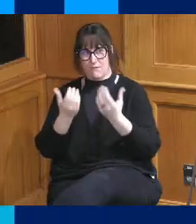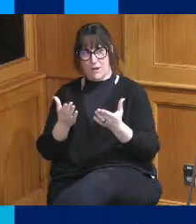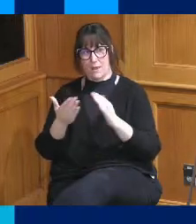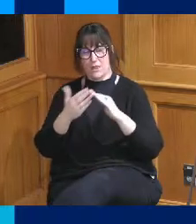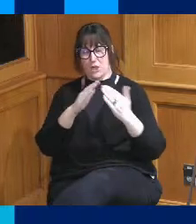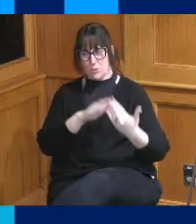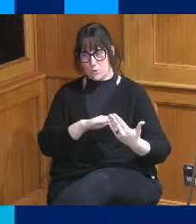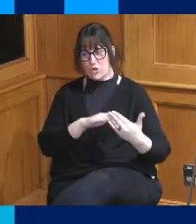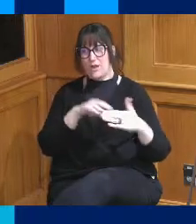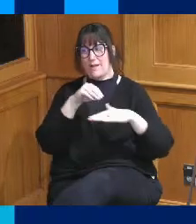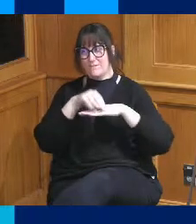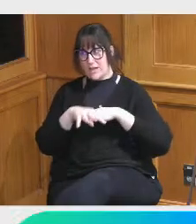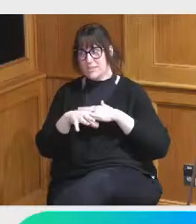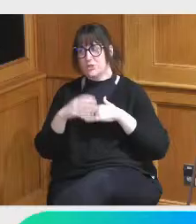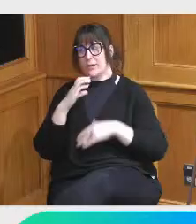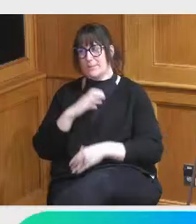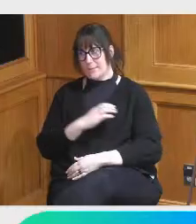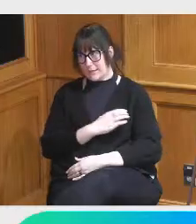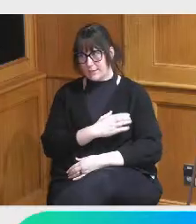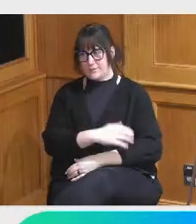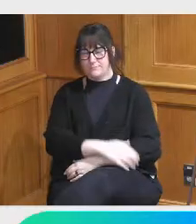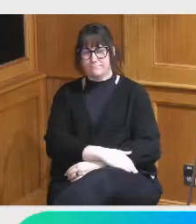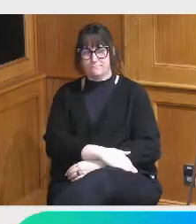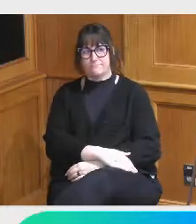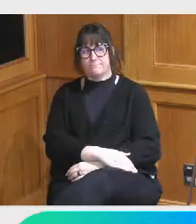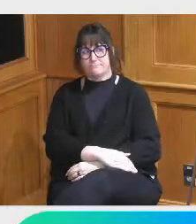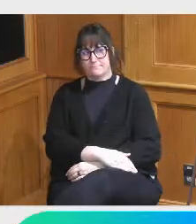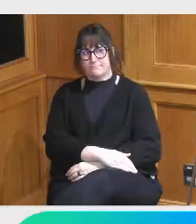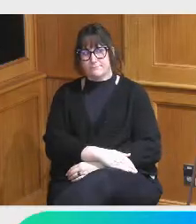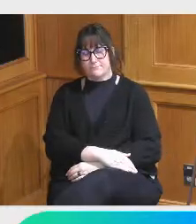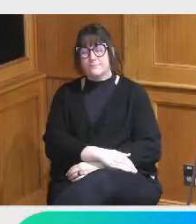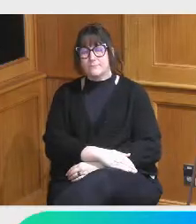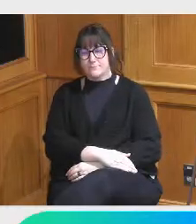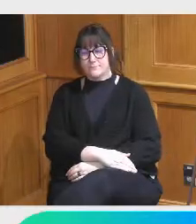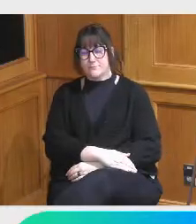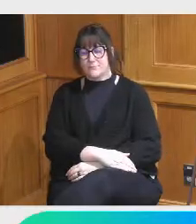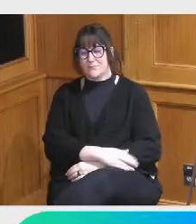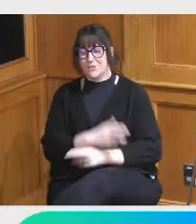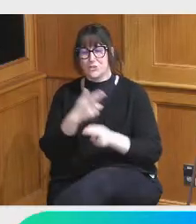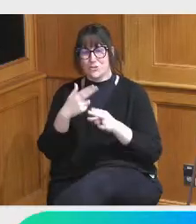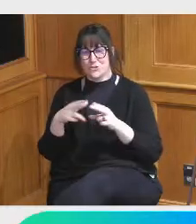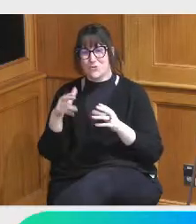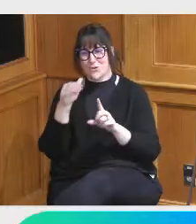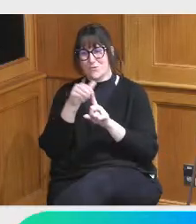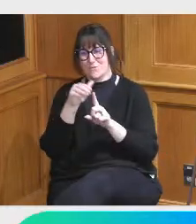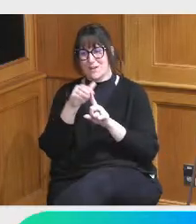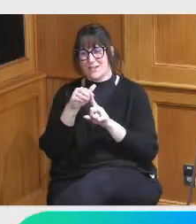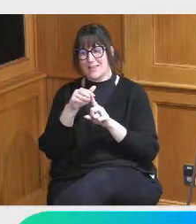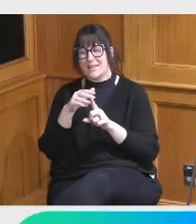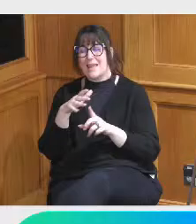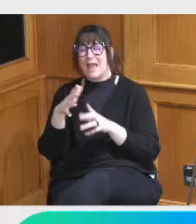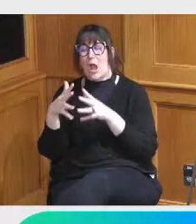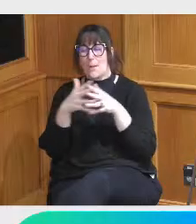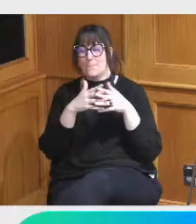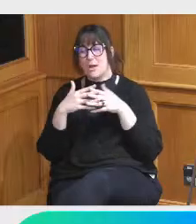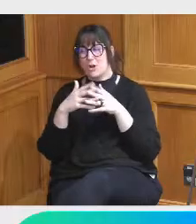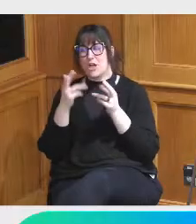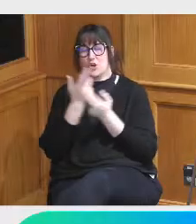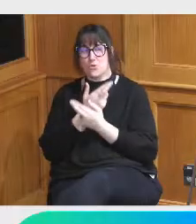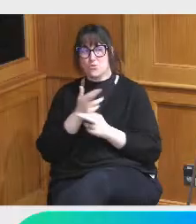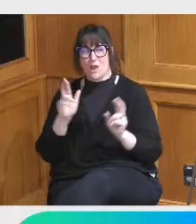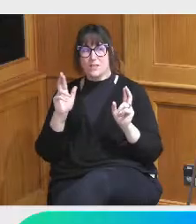committee so as a brief reminder the American Rescue Plan Act was signed into law in March